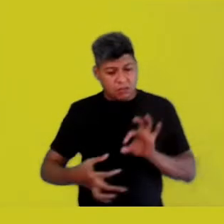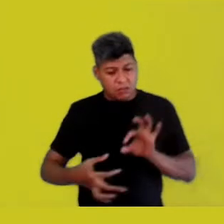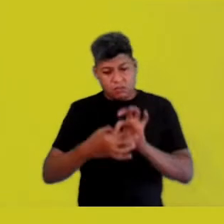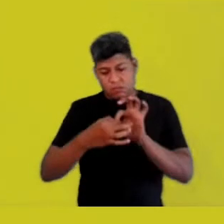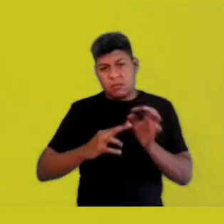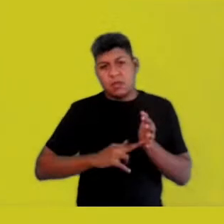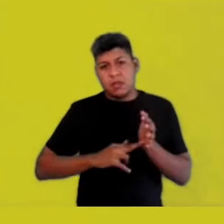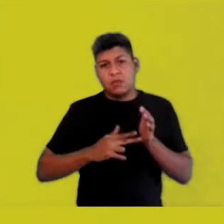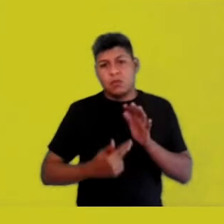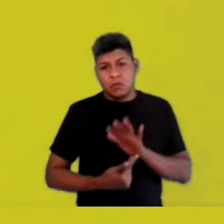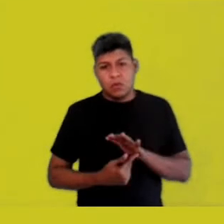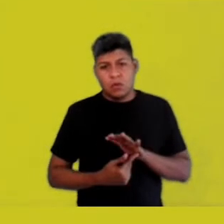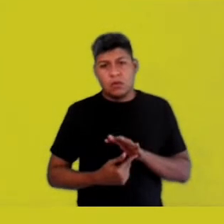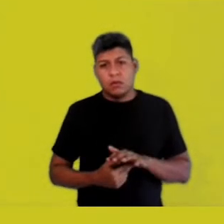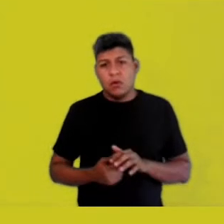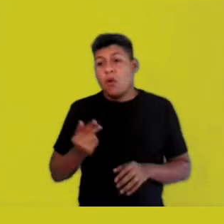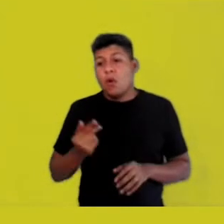establishing other fields,